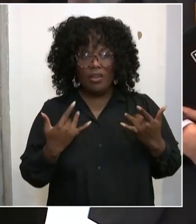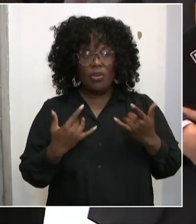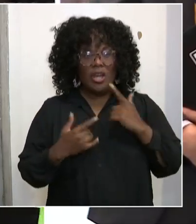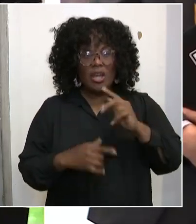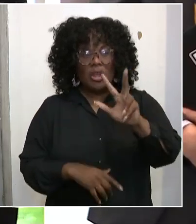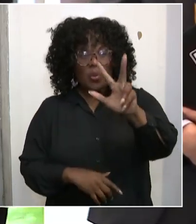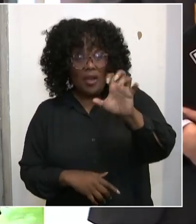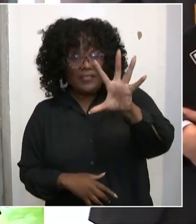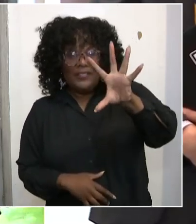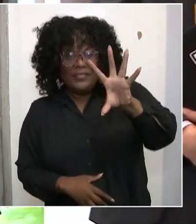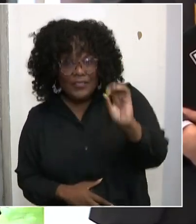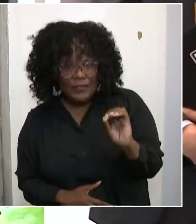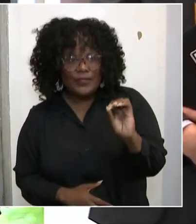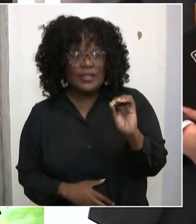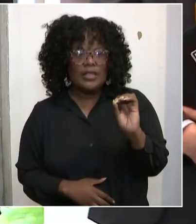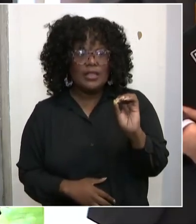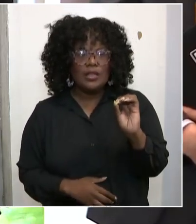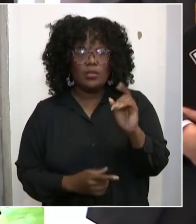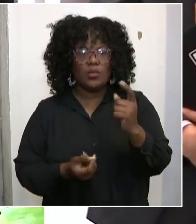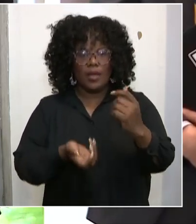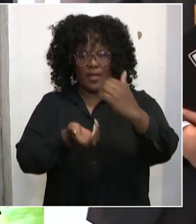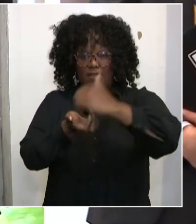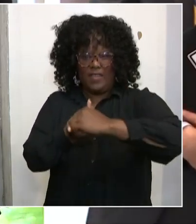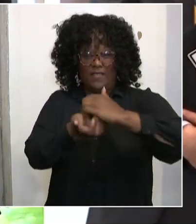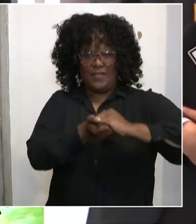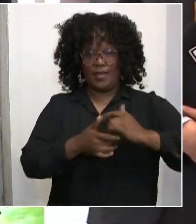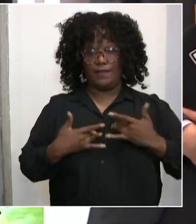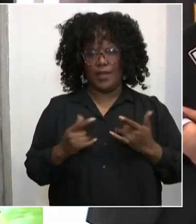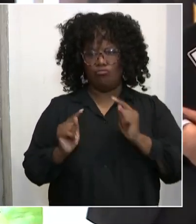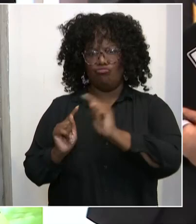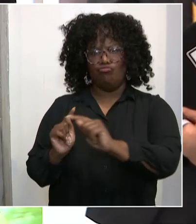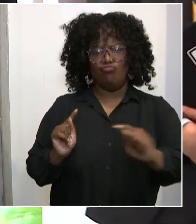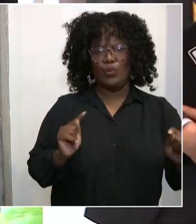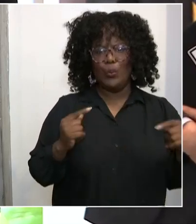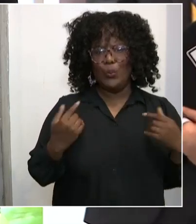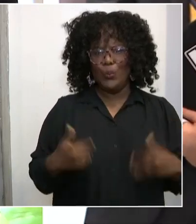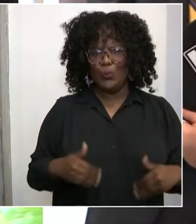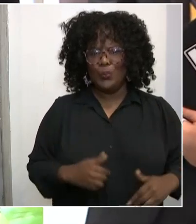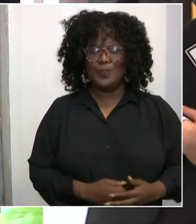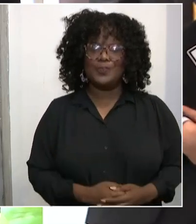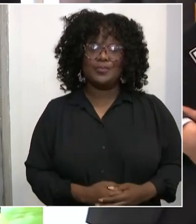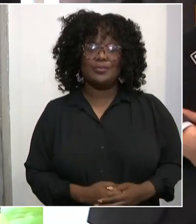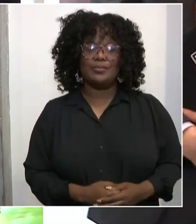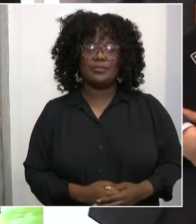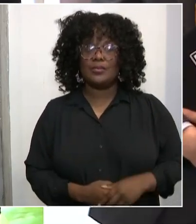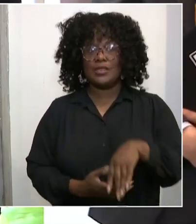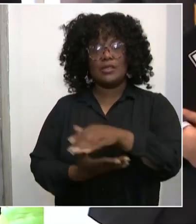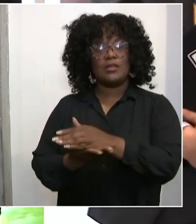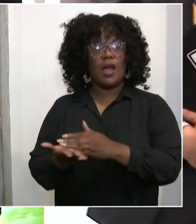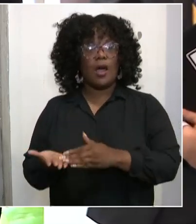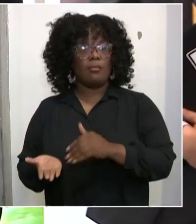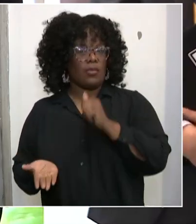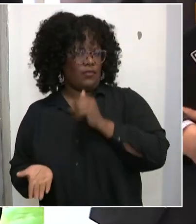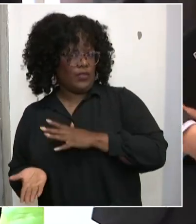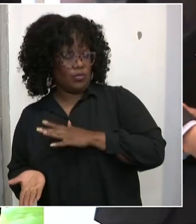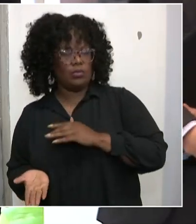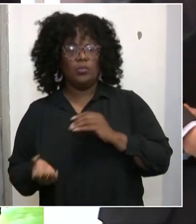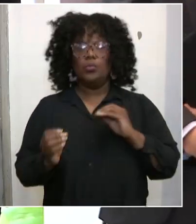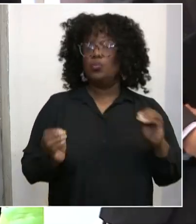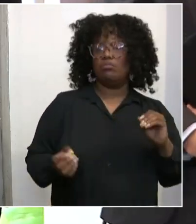and spiritually connected events going on during this festival. And we know we know that when we work together, everybody has a better outcome.